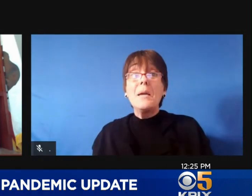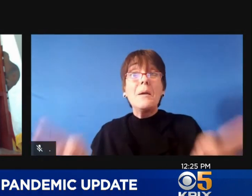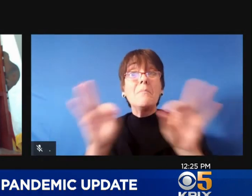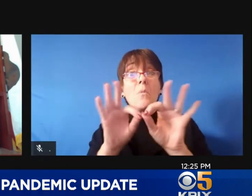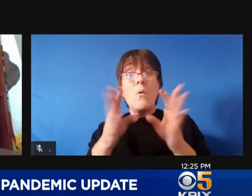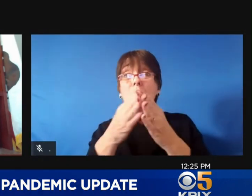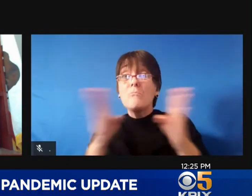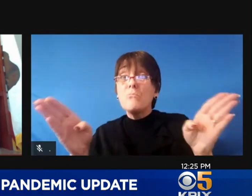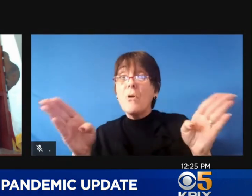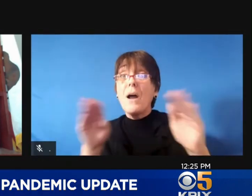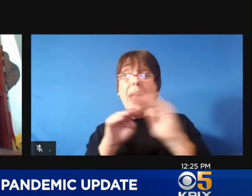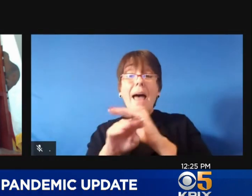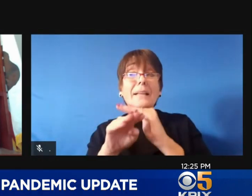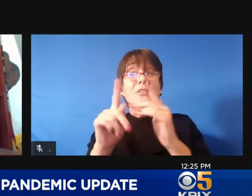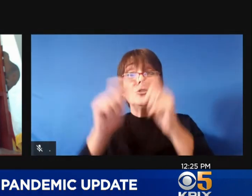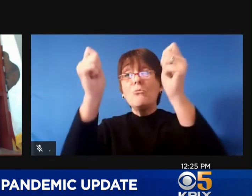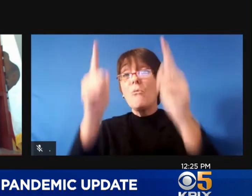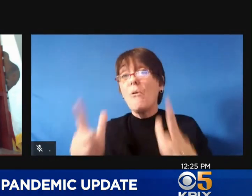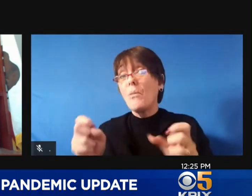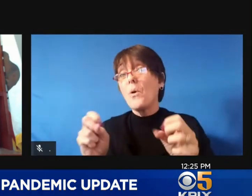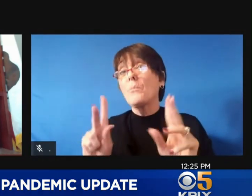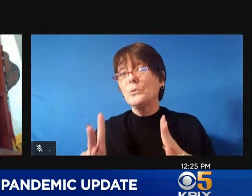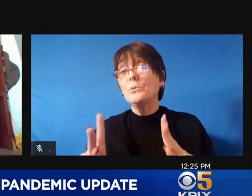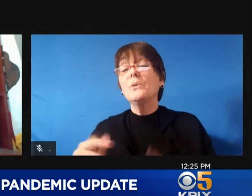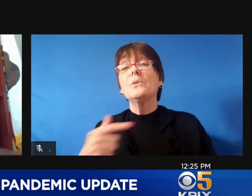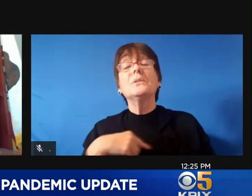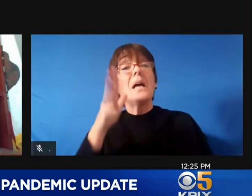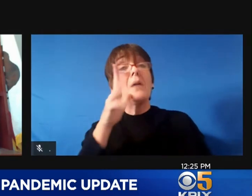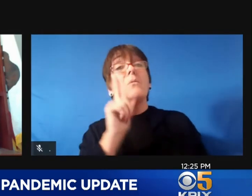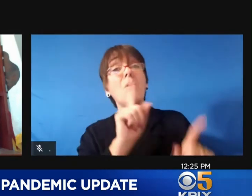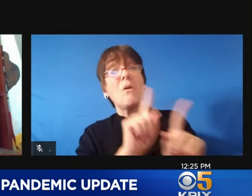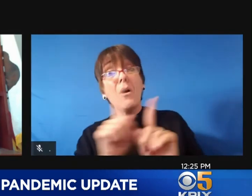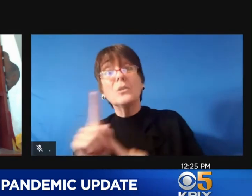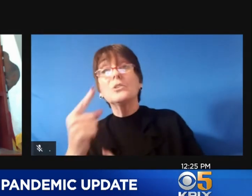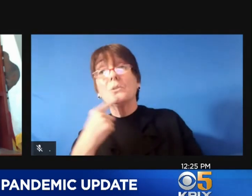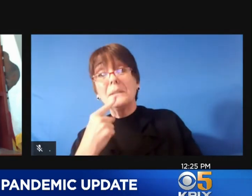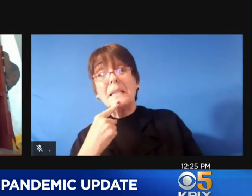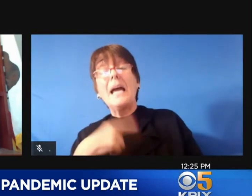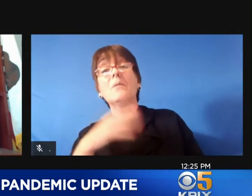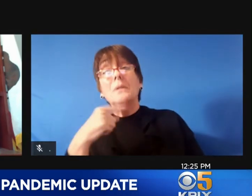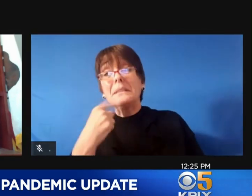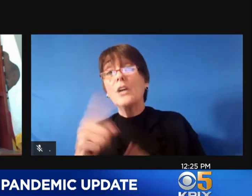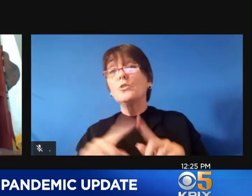CONTINUE TO DRIVE THROUGH OUR EQUITY LENS TO MAKE SURE THERE IS ACCESS TO ALL OF THE